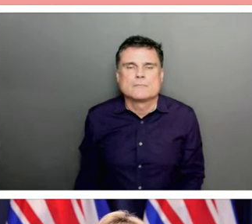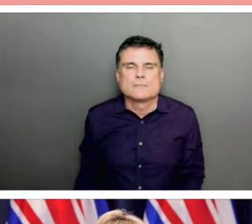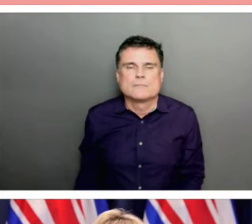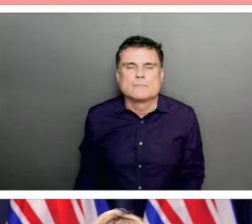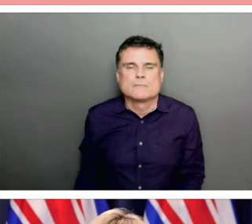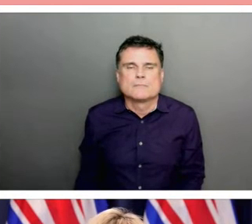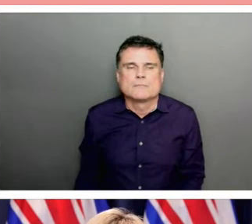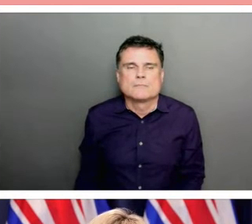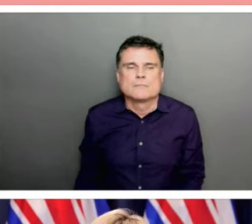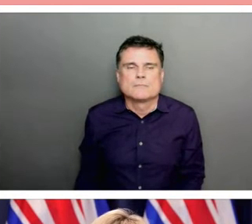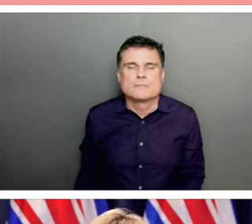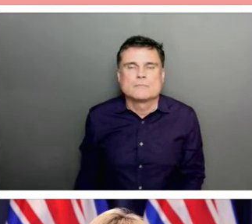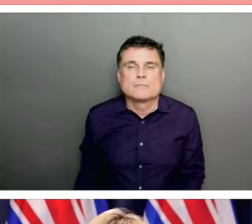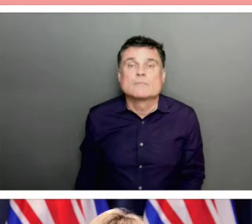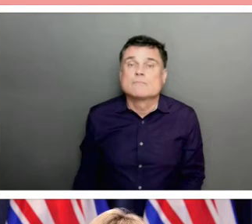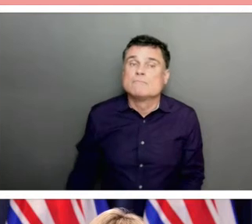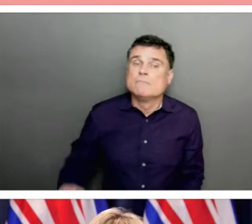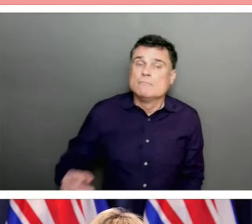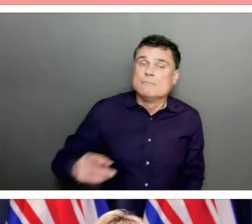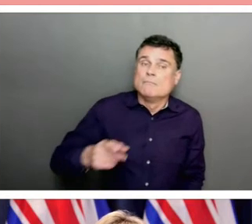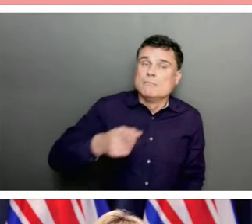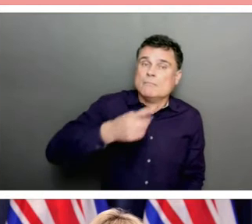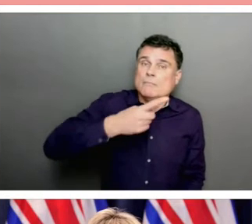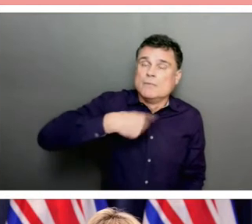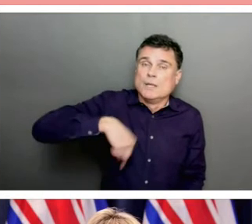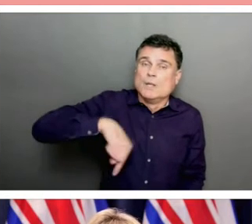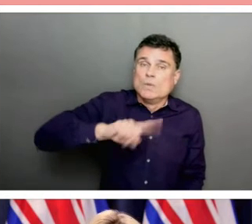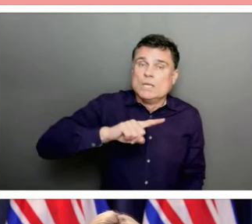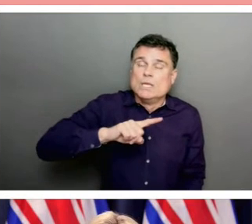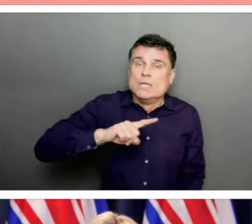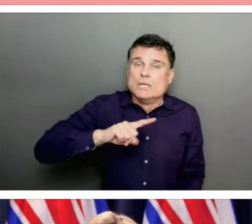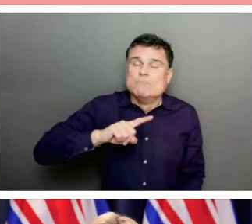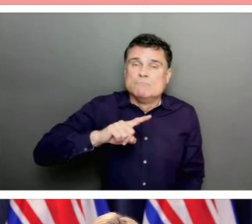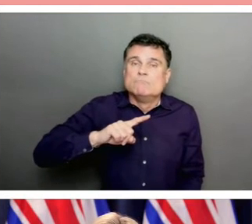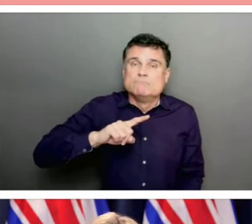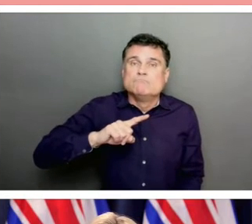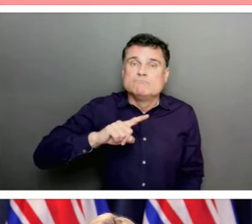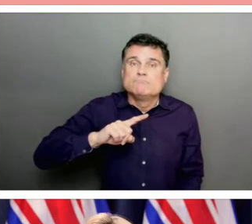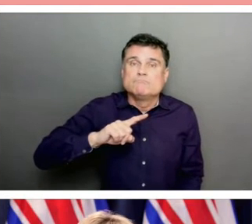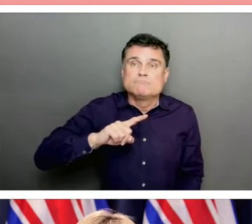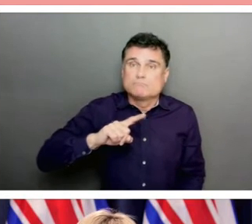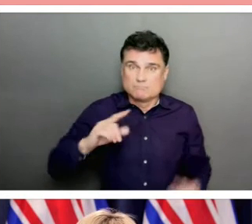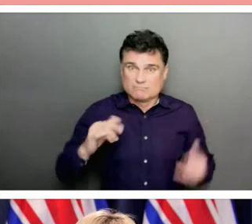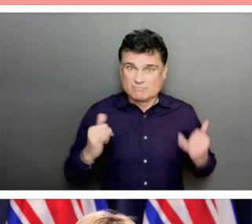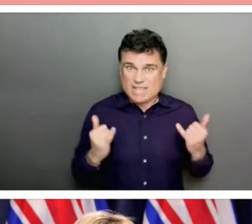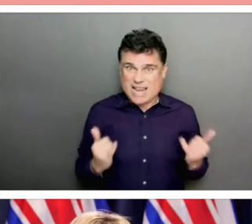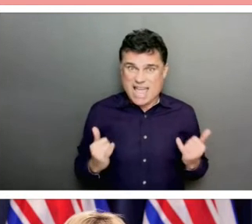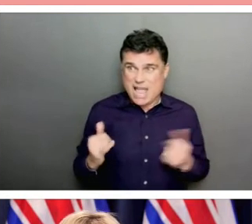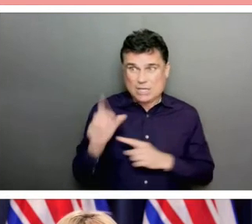that we get from that first dose, which is incredibly important, and about 240,000 people will also receive